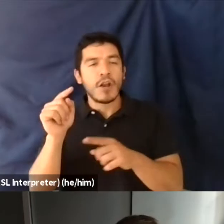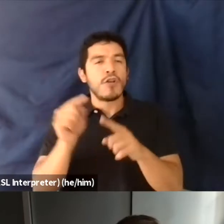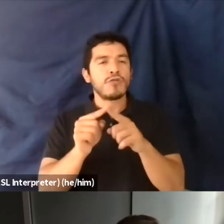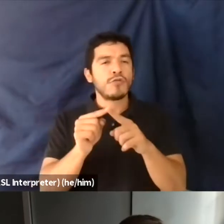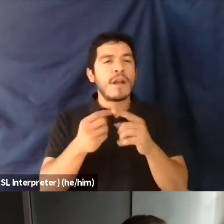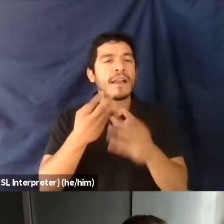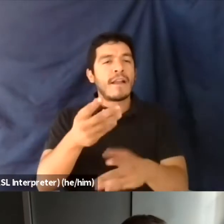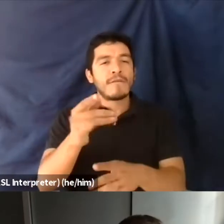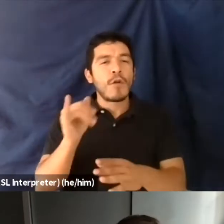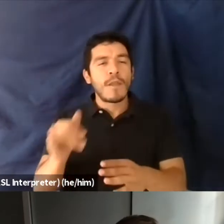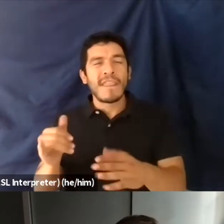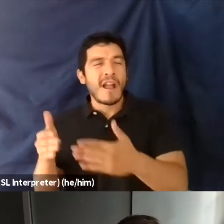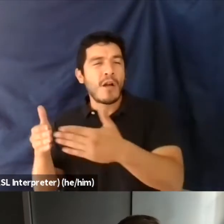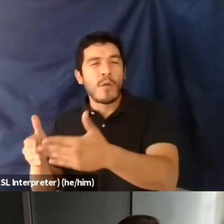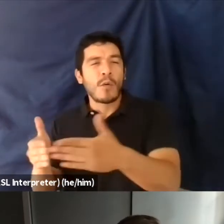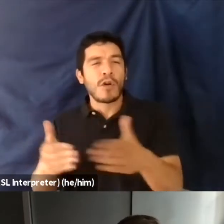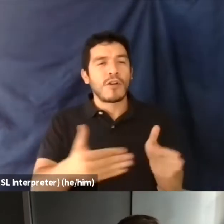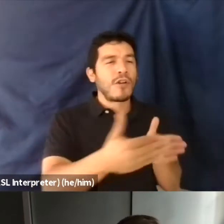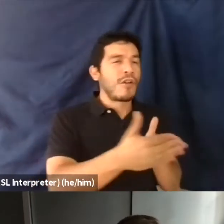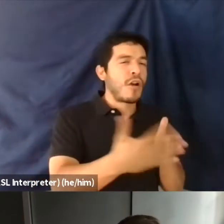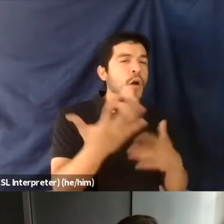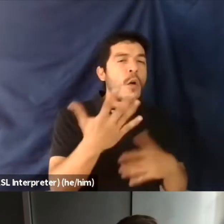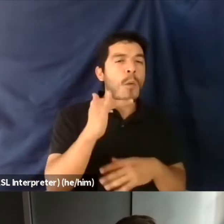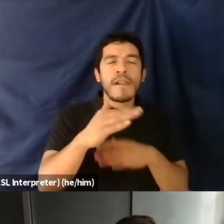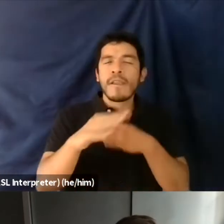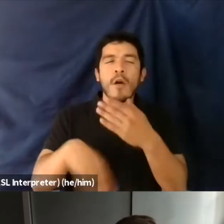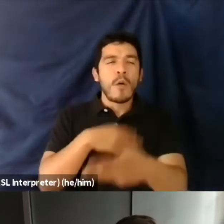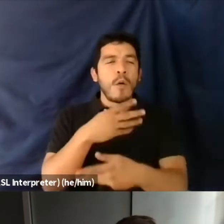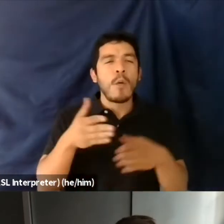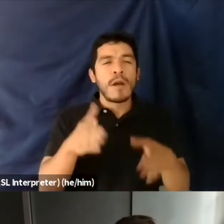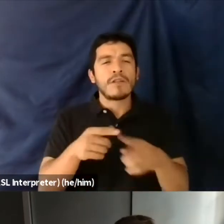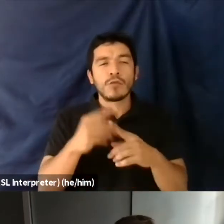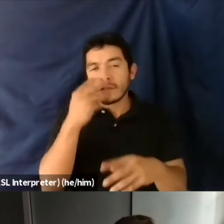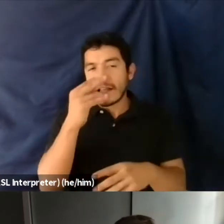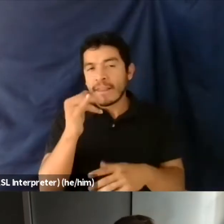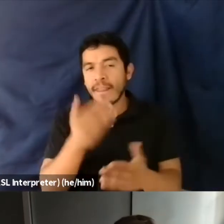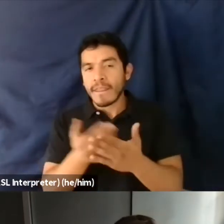of the holes to think through and see these things to understand them better, but to really allow,